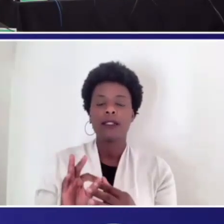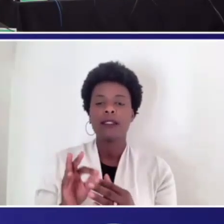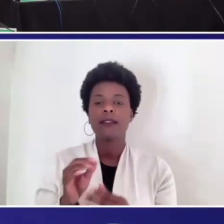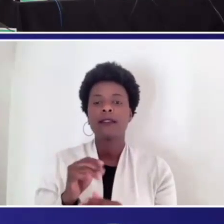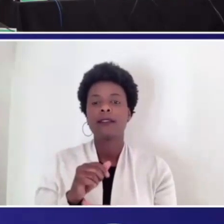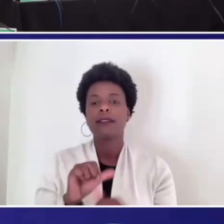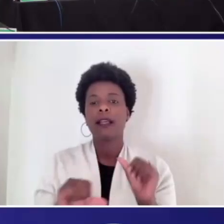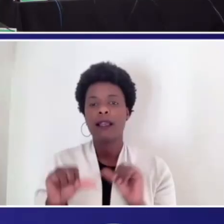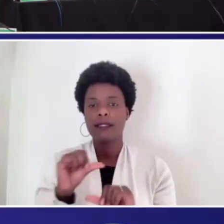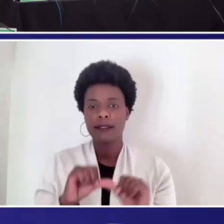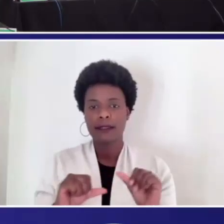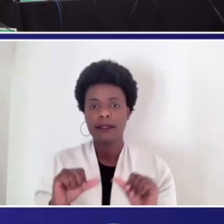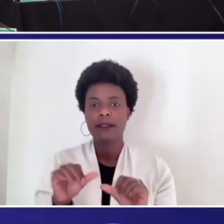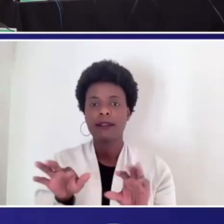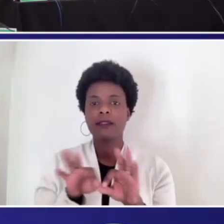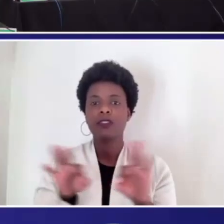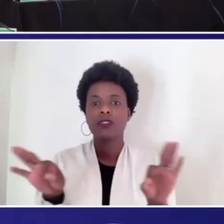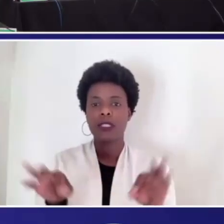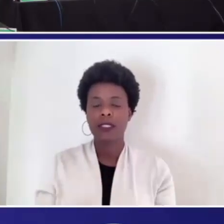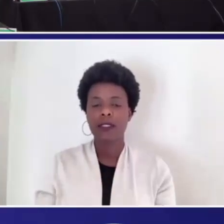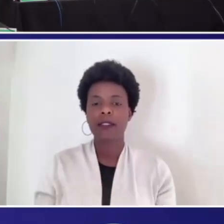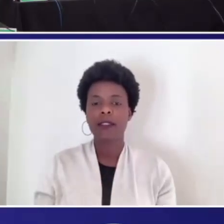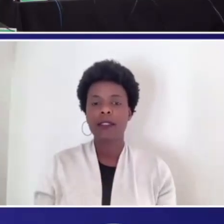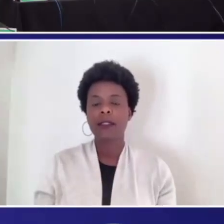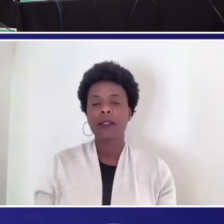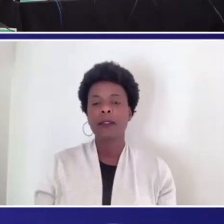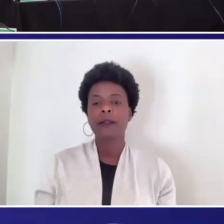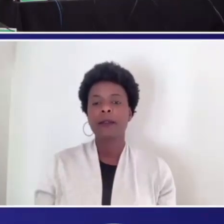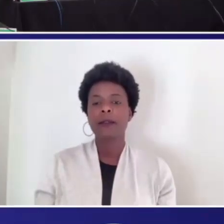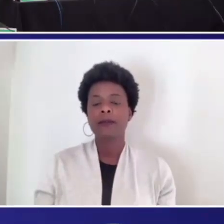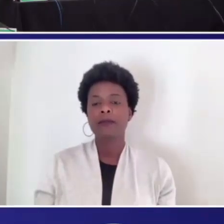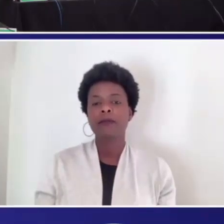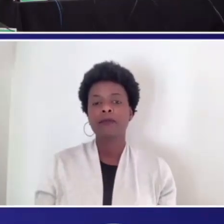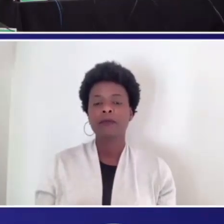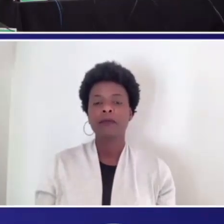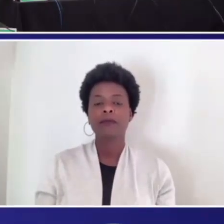degree. I would note that the --